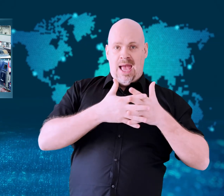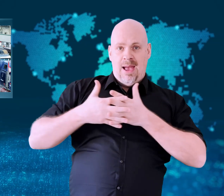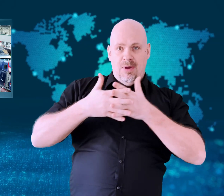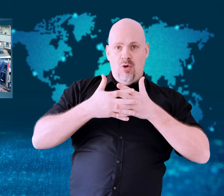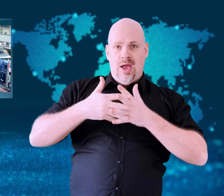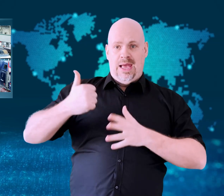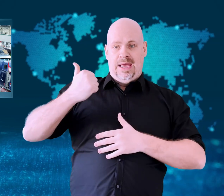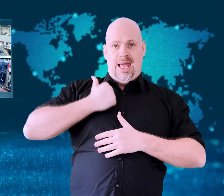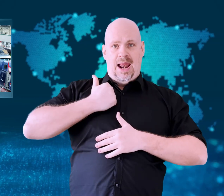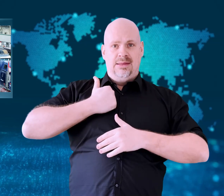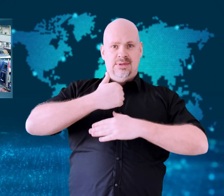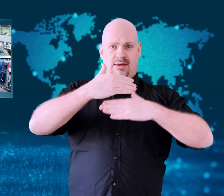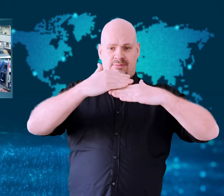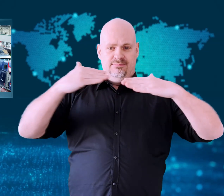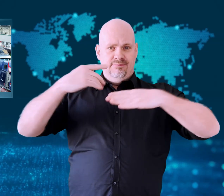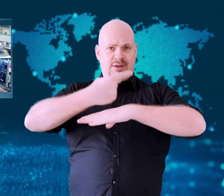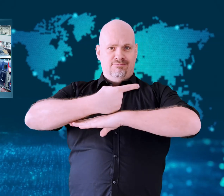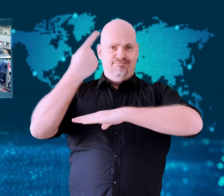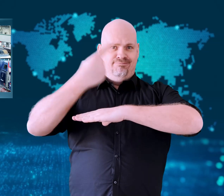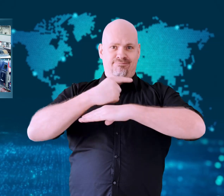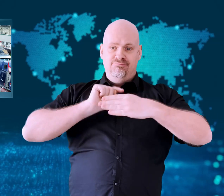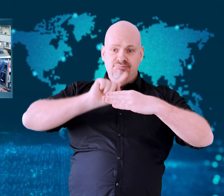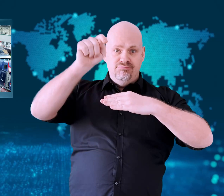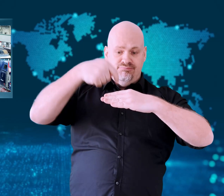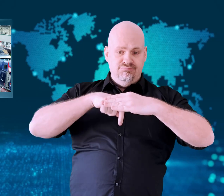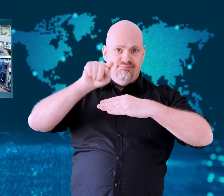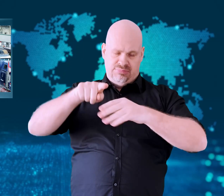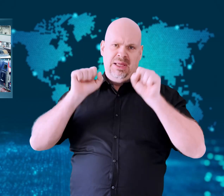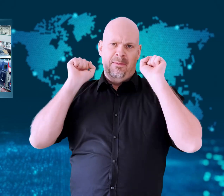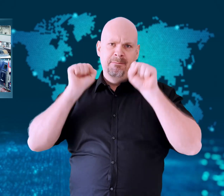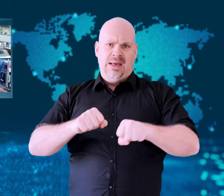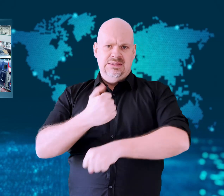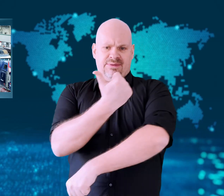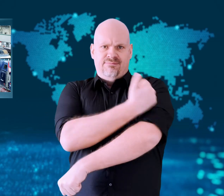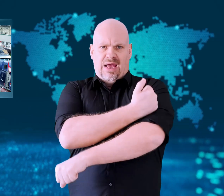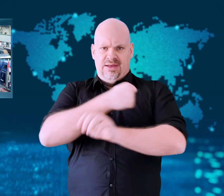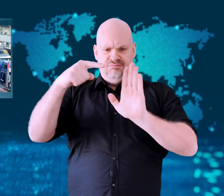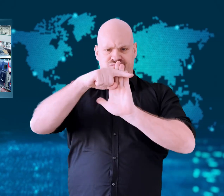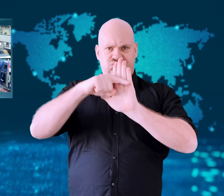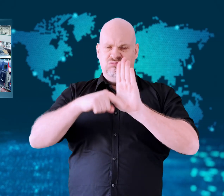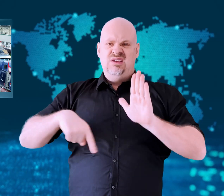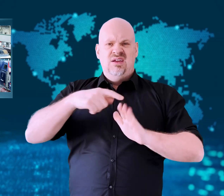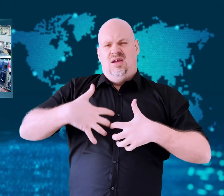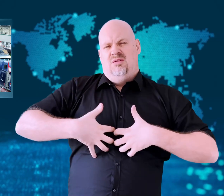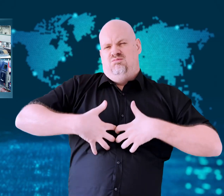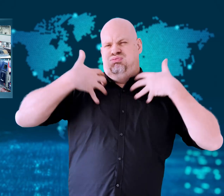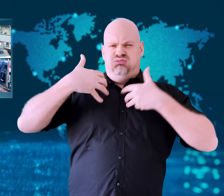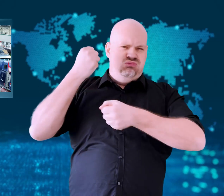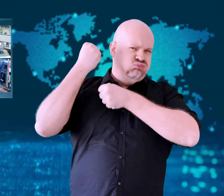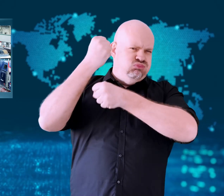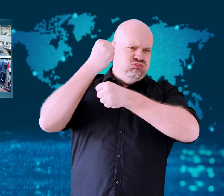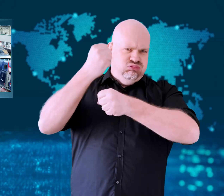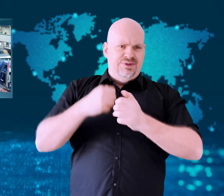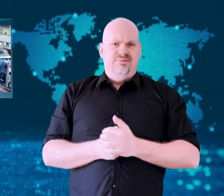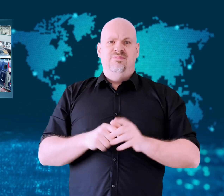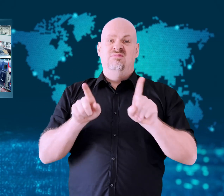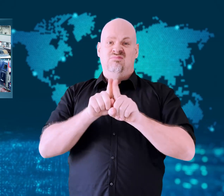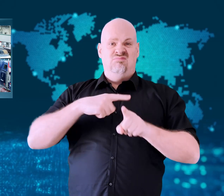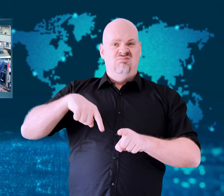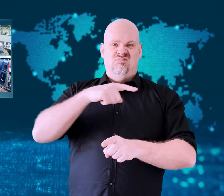The group is also calling for Canada’s Prime Minister,